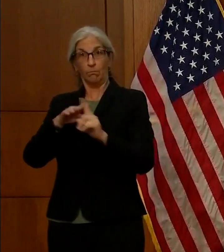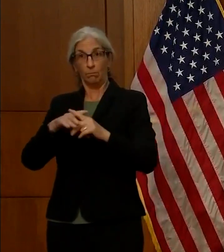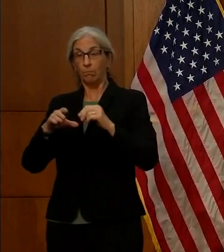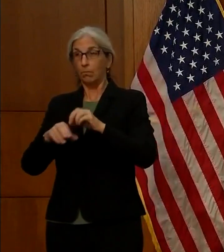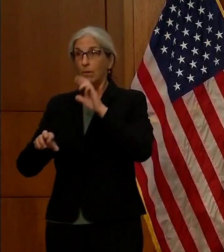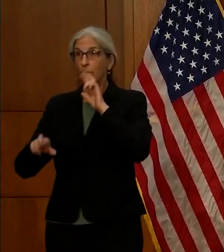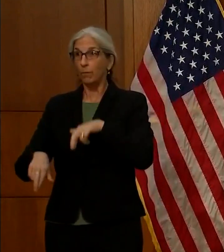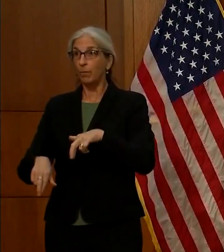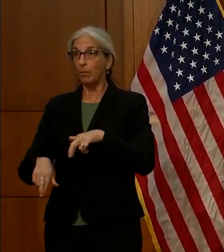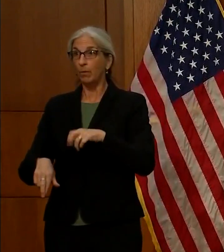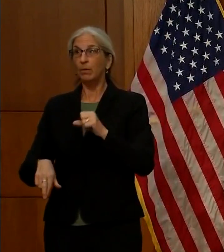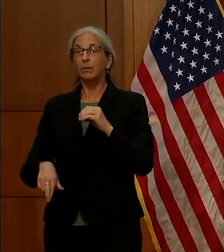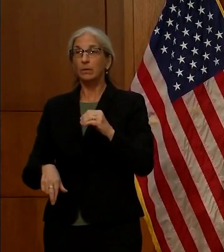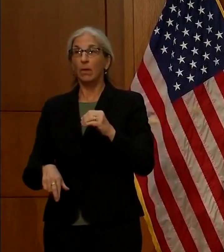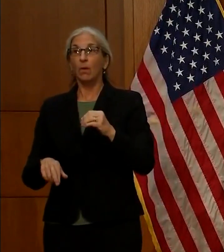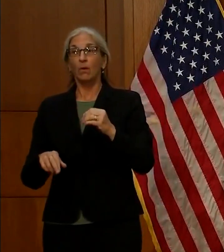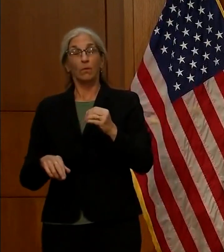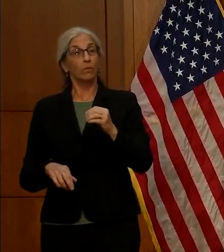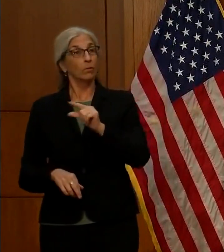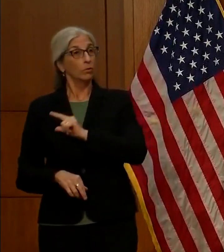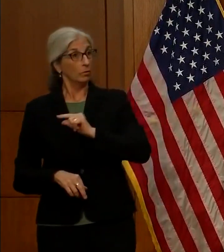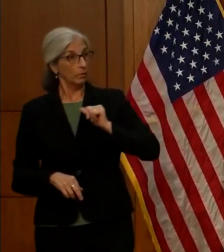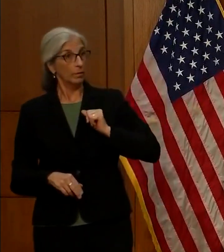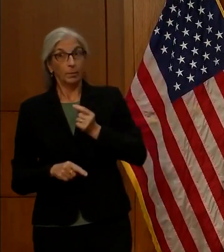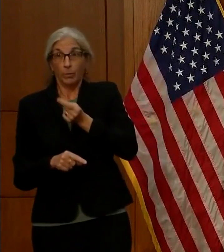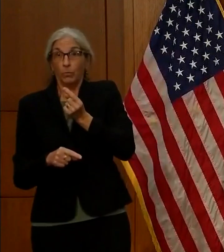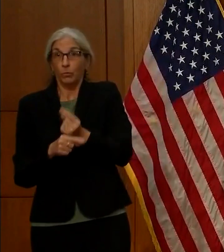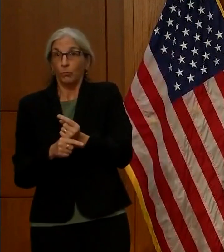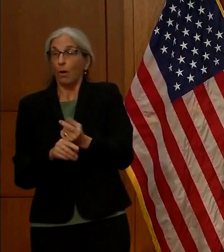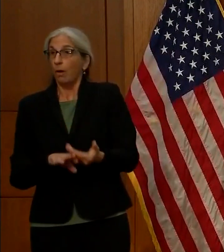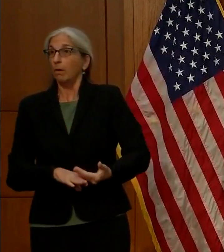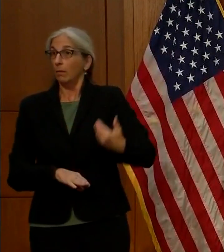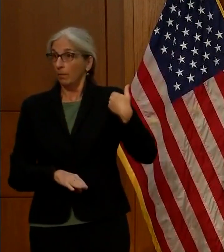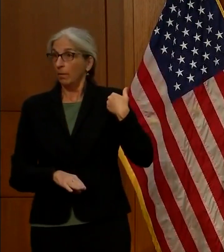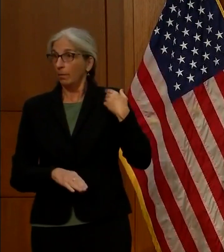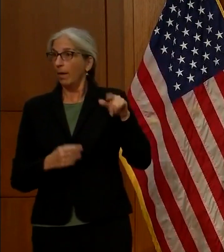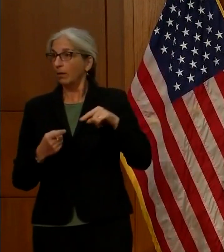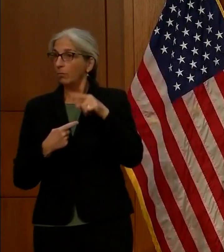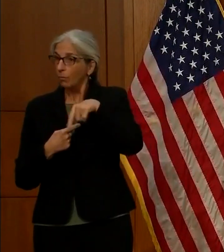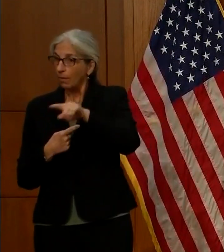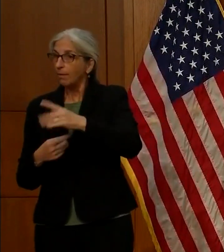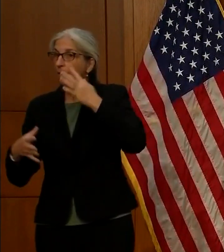ARE WHO ARE IN THOSE REPORTS AND SO I THINK IT THE LEGISLATURE WAS WAS APPROPRIATE